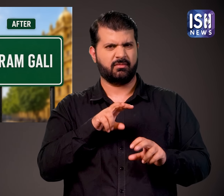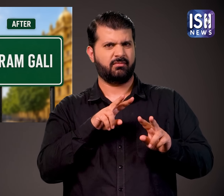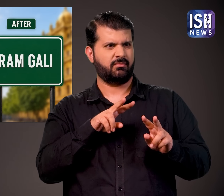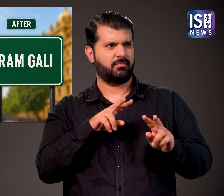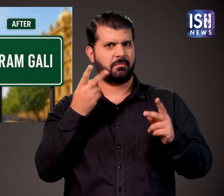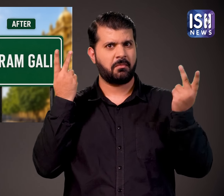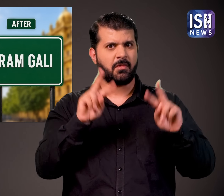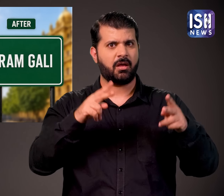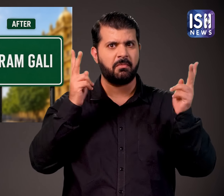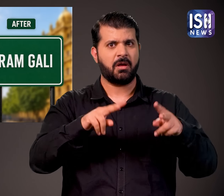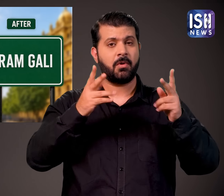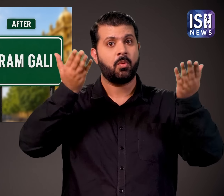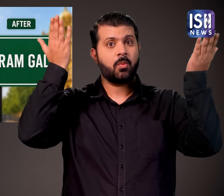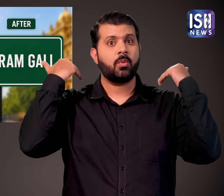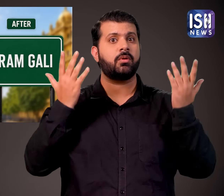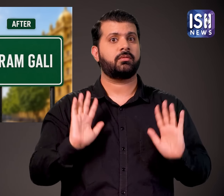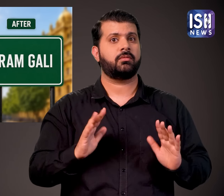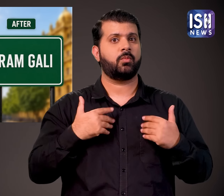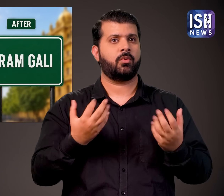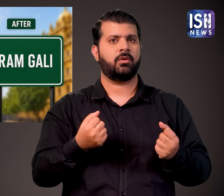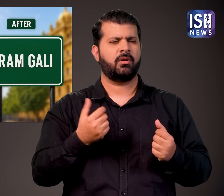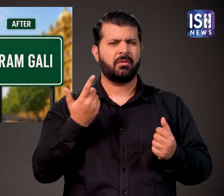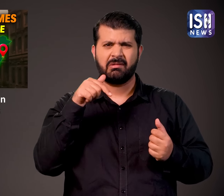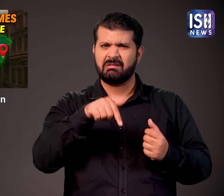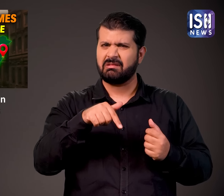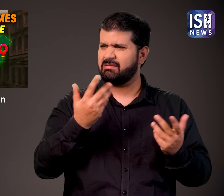Surprisingly, these places are now returning to their old names. Why so?